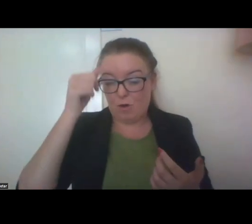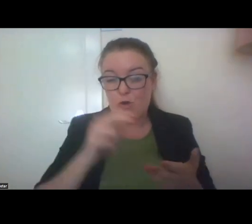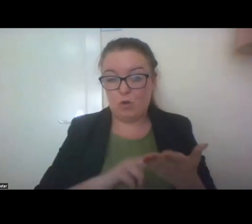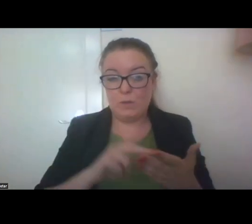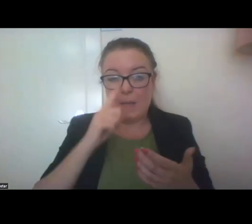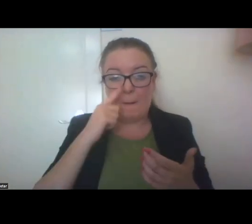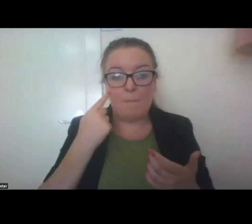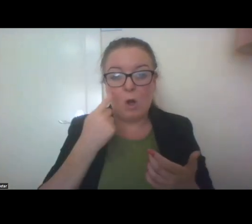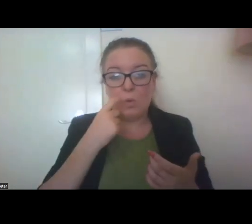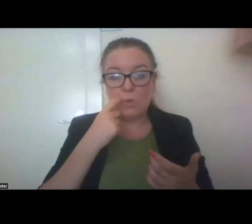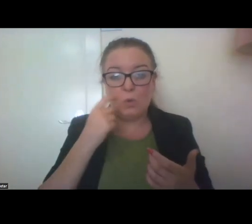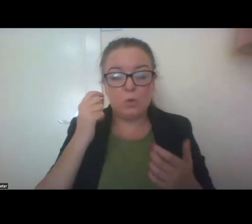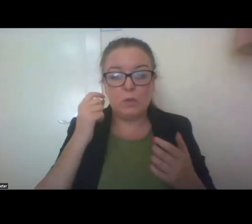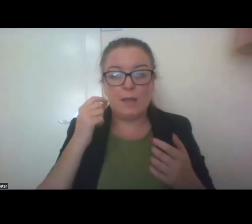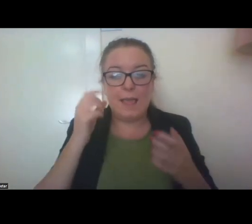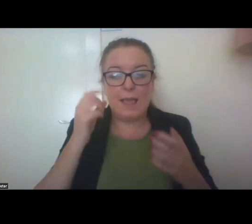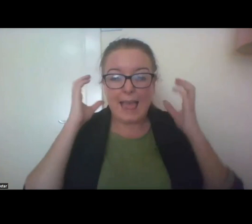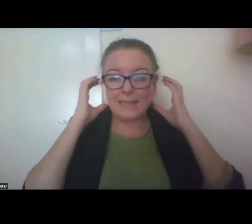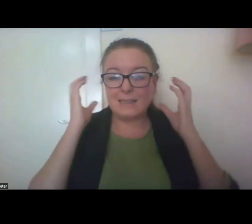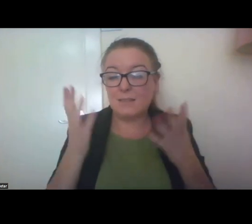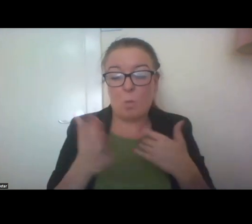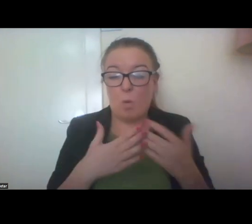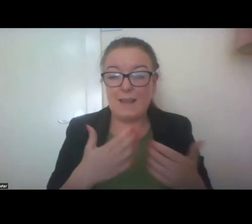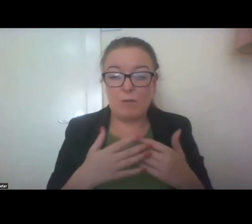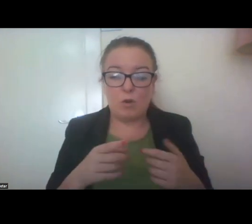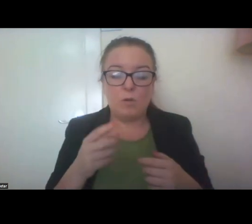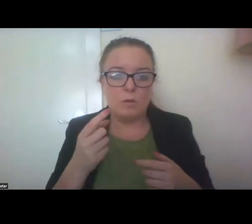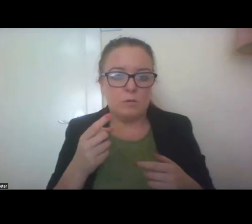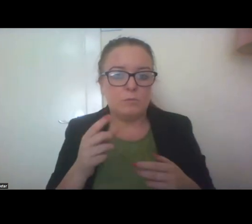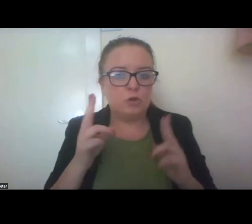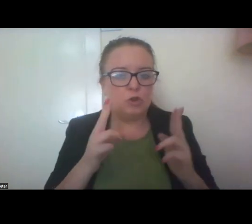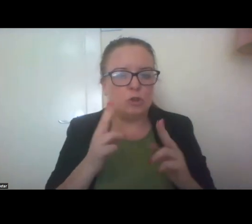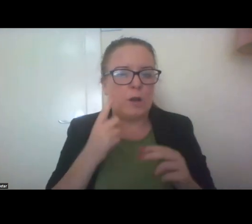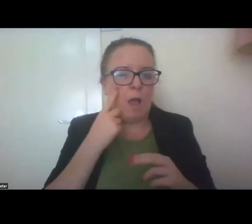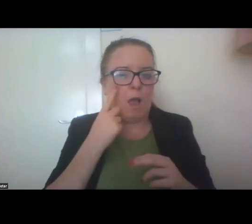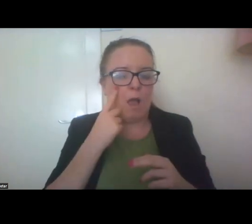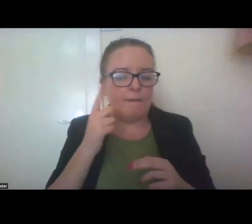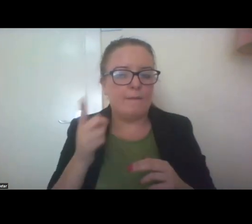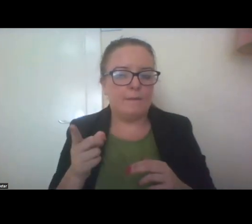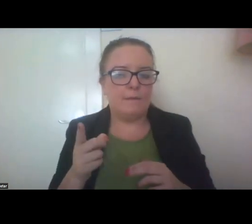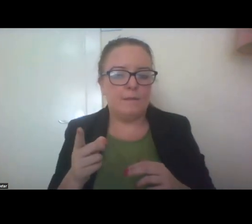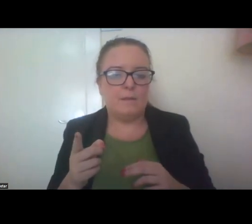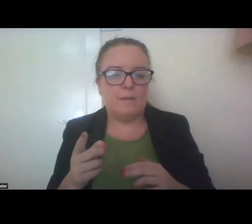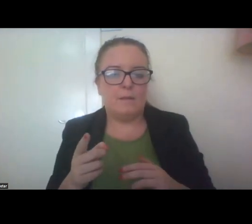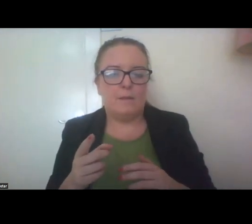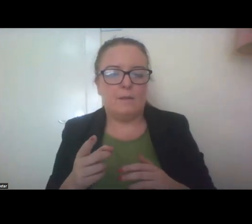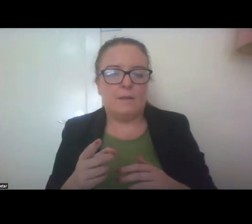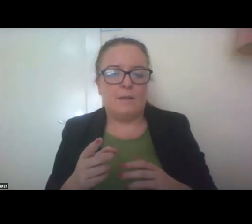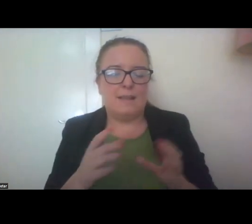it's one-to-one. There are some exceptions for mobile communications, but generally it's a one-to-one.